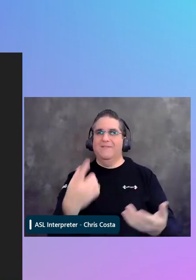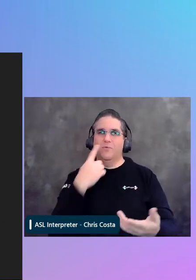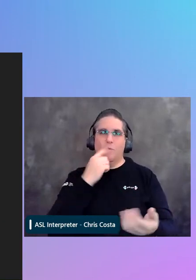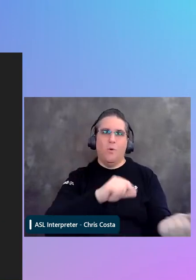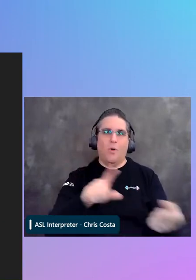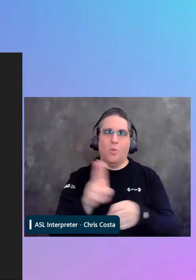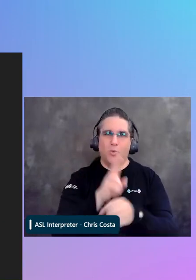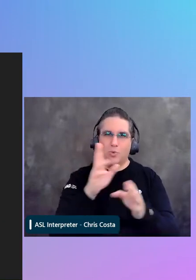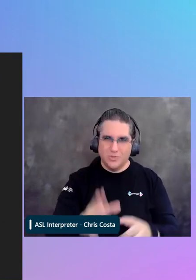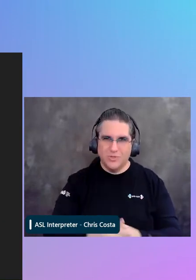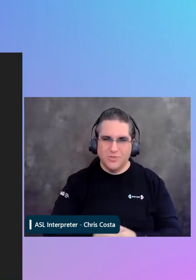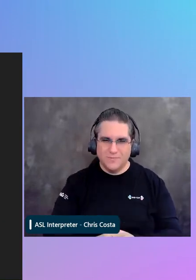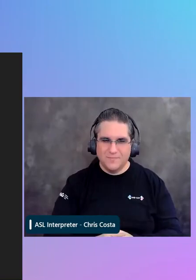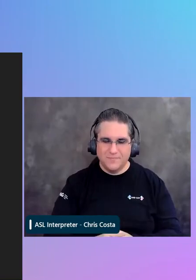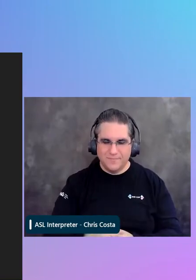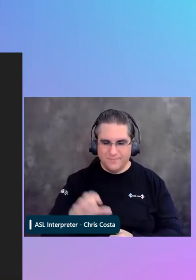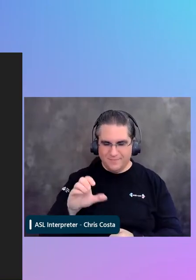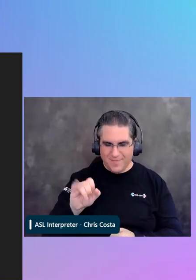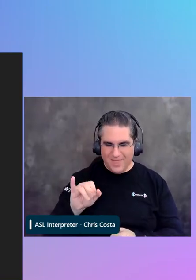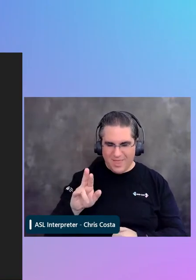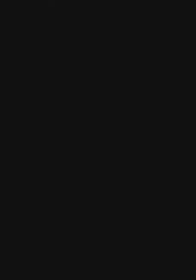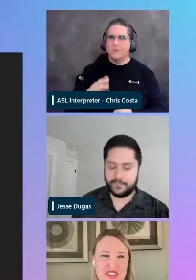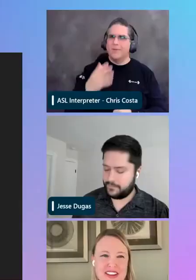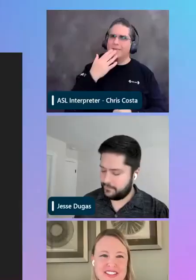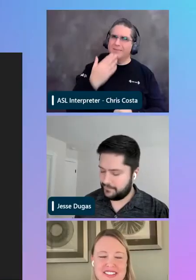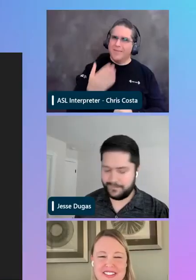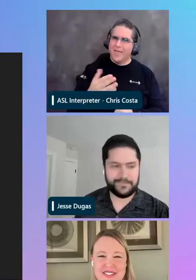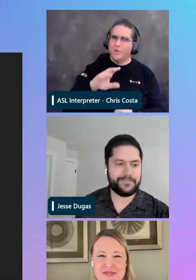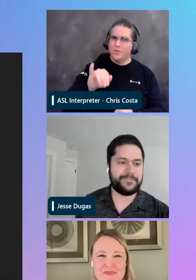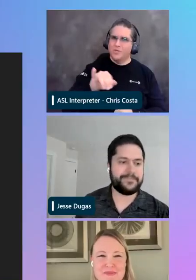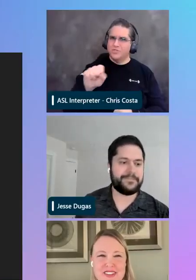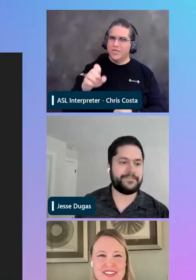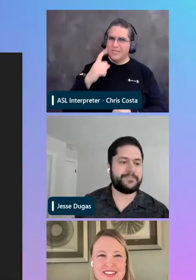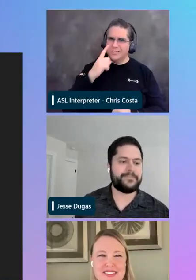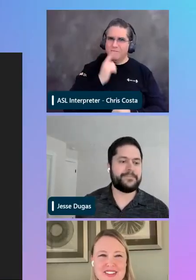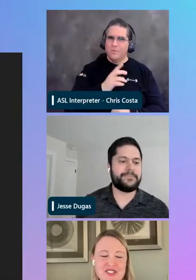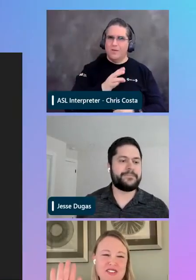Thank you Jesse so much for that demo and the voiceover on that.